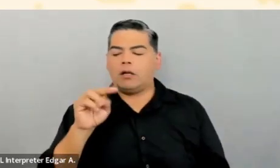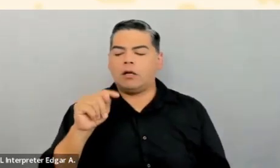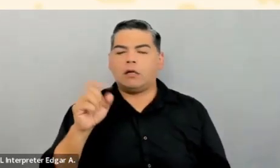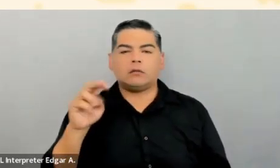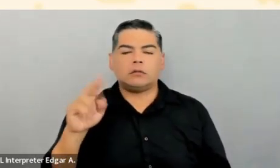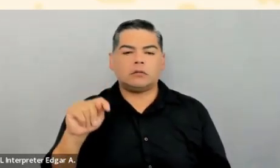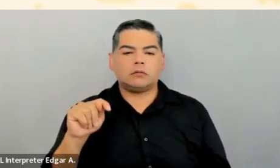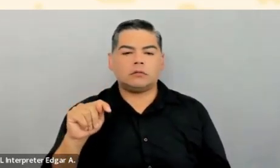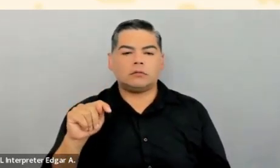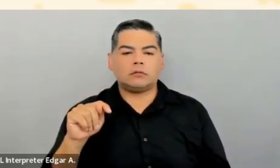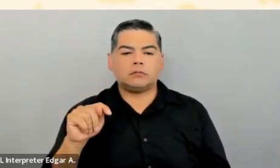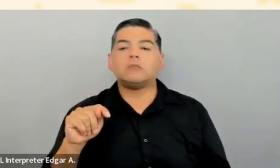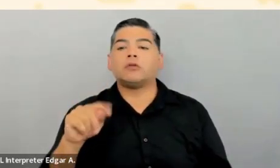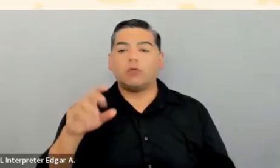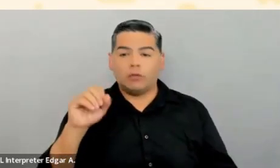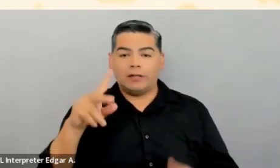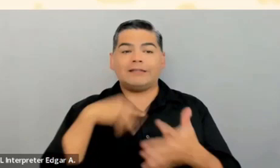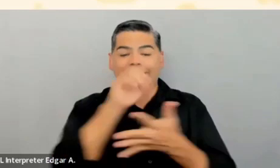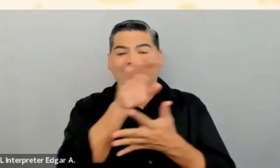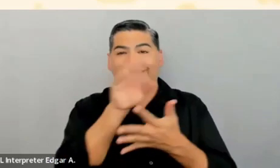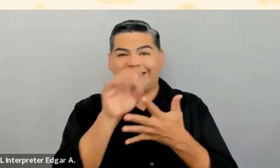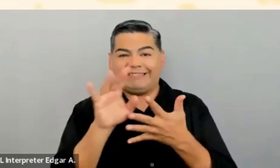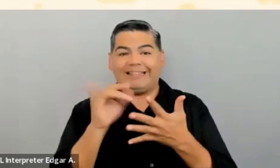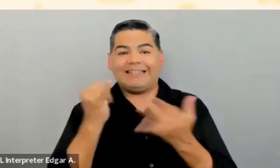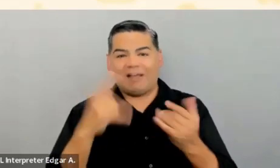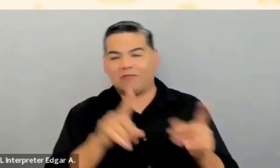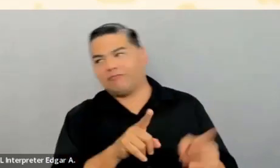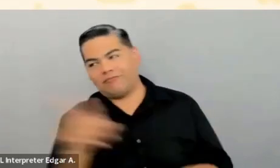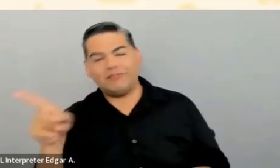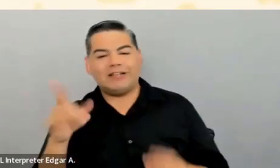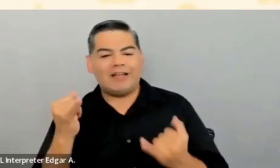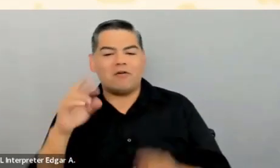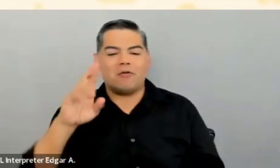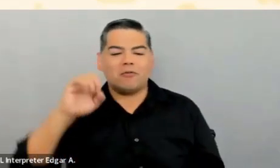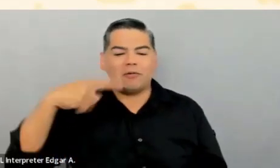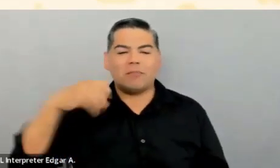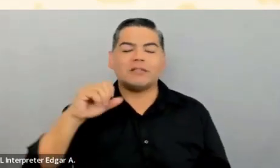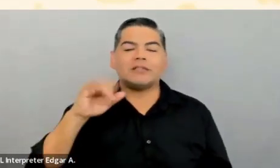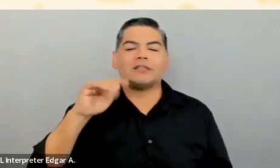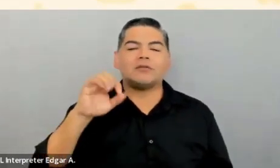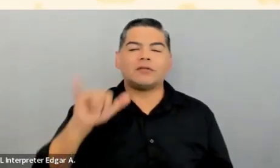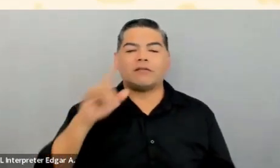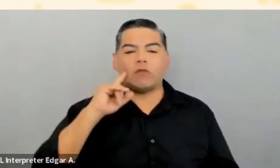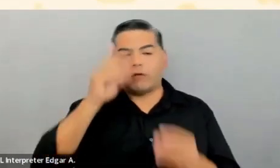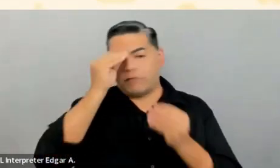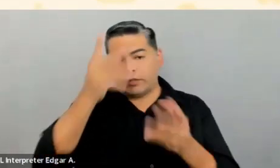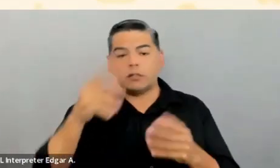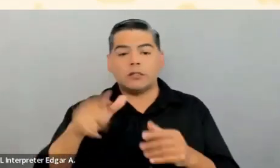So we are going to go off to the actual WordPress repository information. And we are going to look at the required tag,